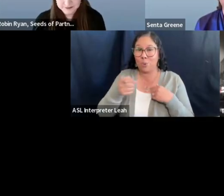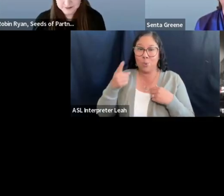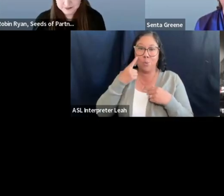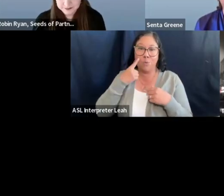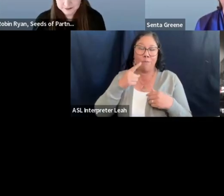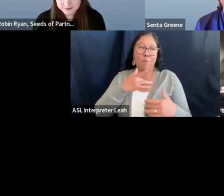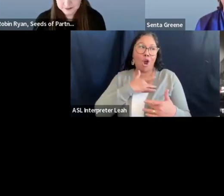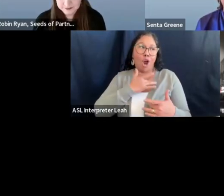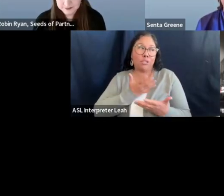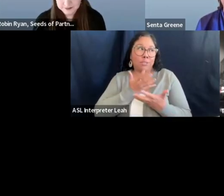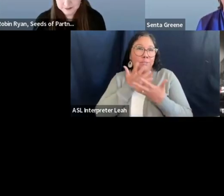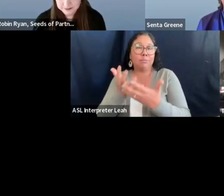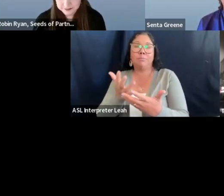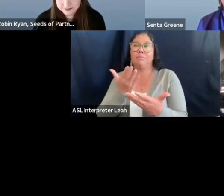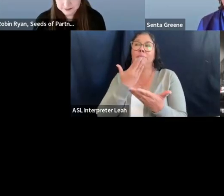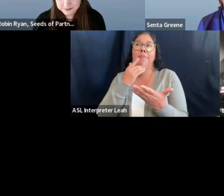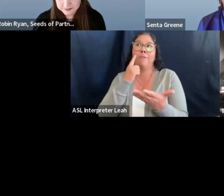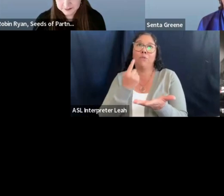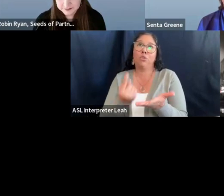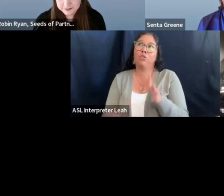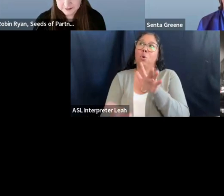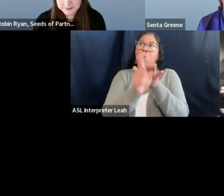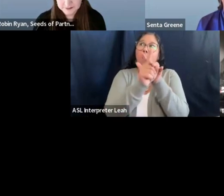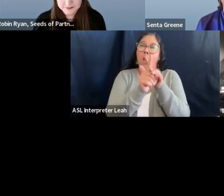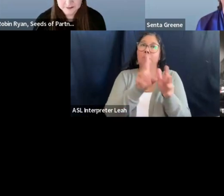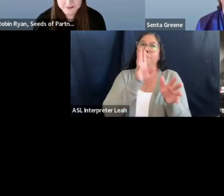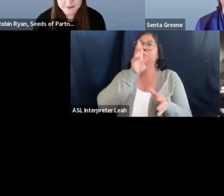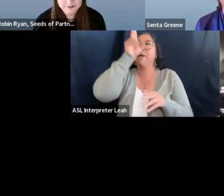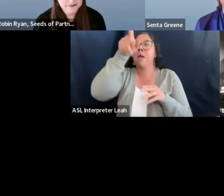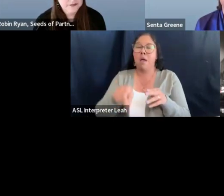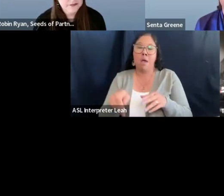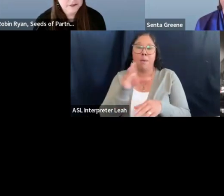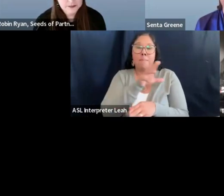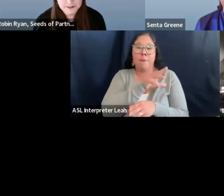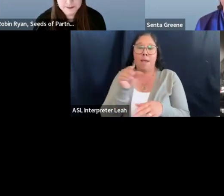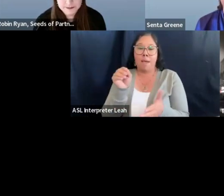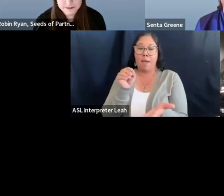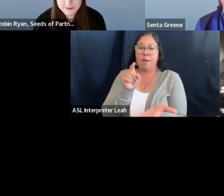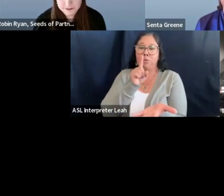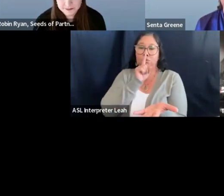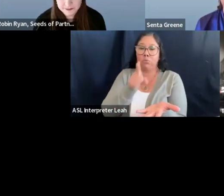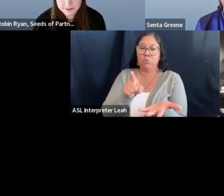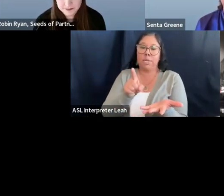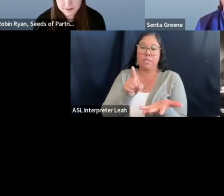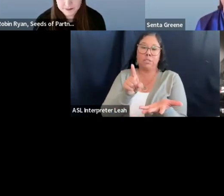but speaking up and standing up on behalf of all children, but with a lens and a focus because it's